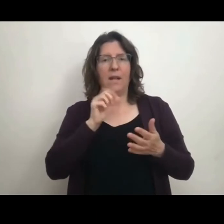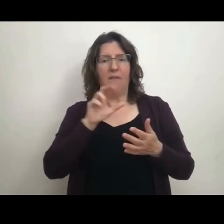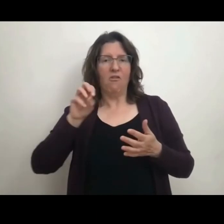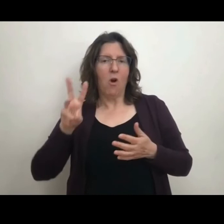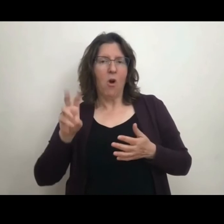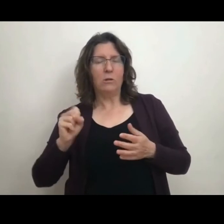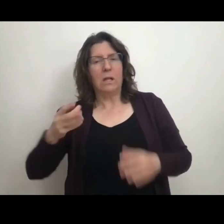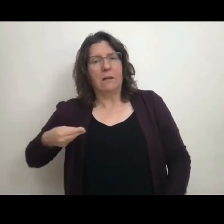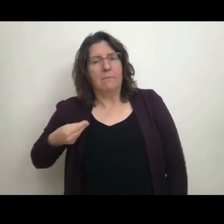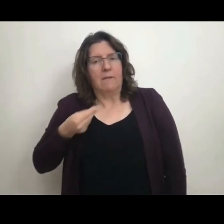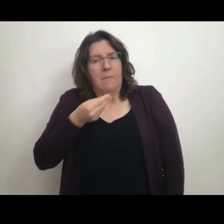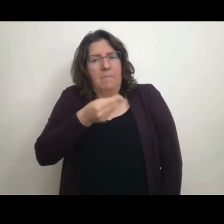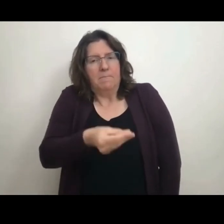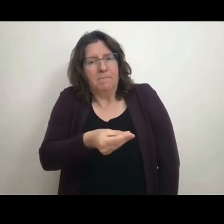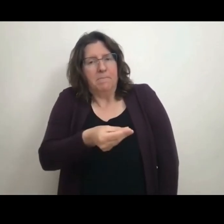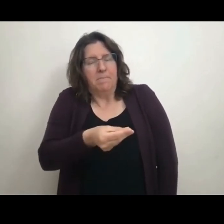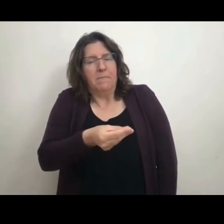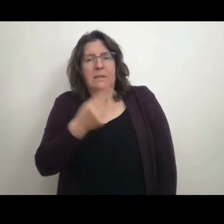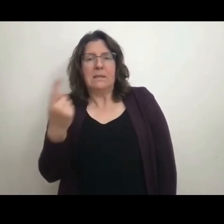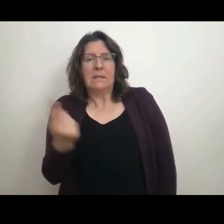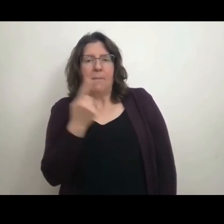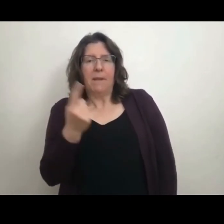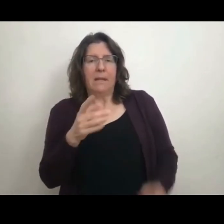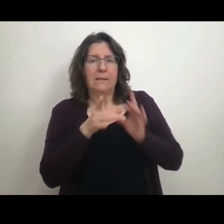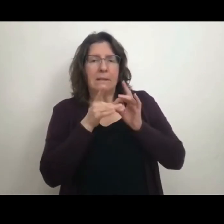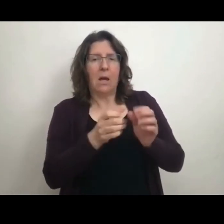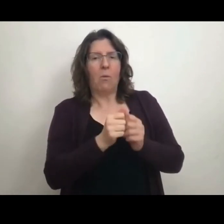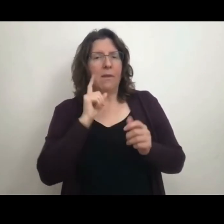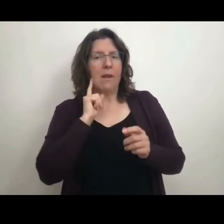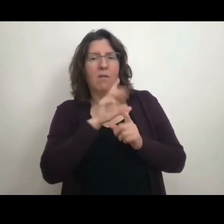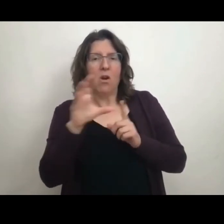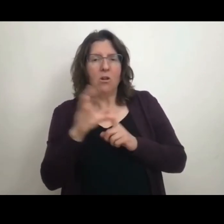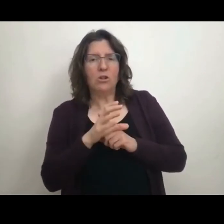And bestows upon them some gift. Something connected to deaf culture.